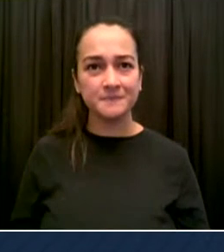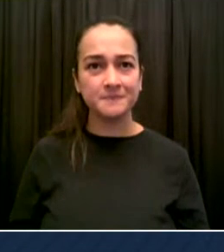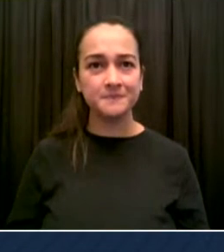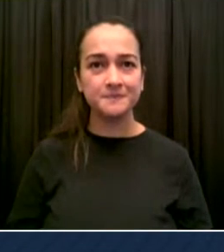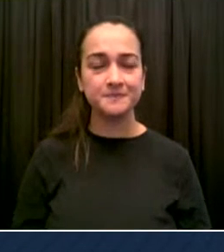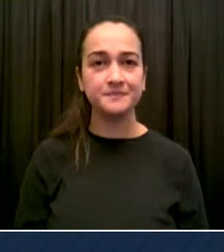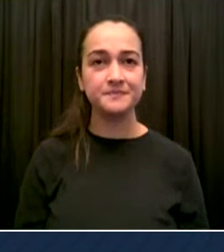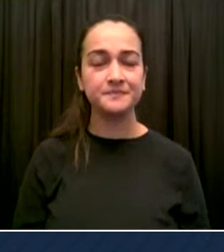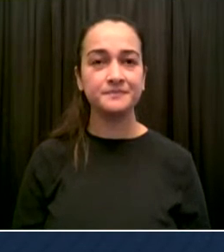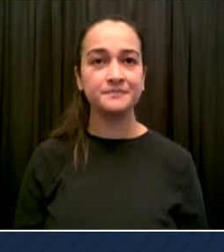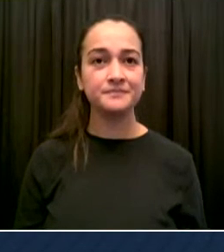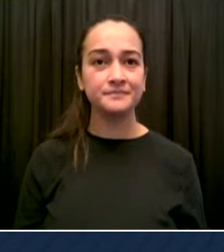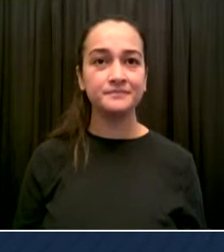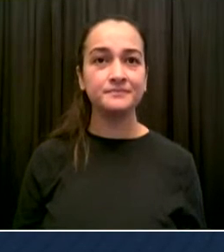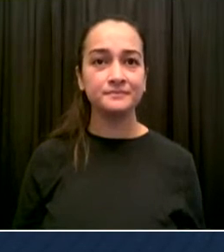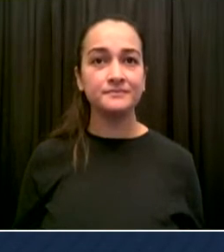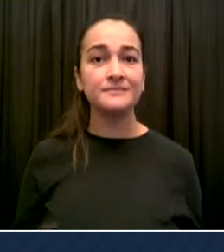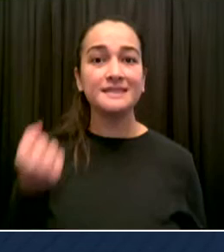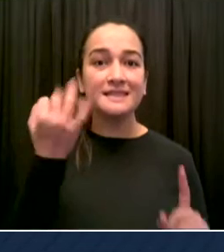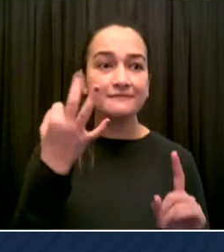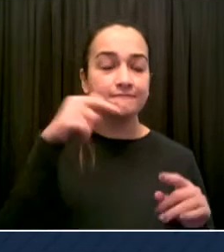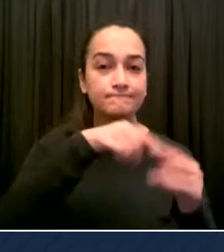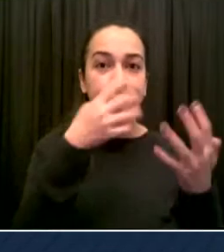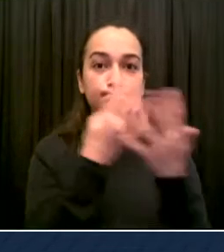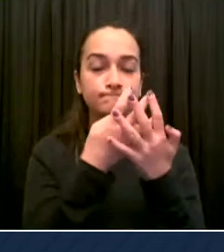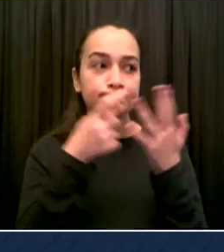THERE'S CLEANING THAT NEEDS TO